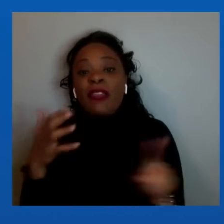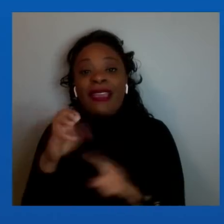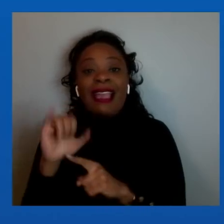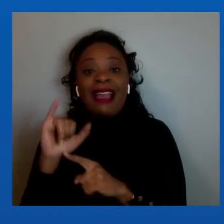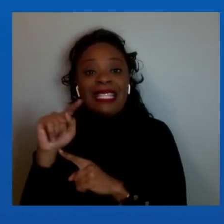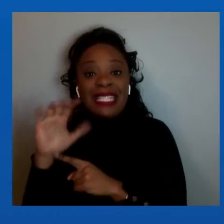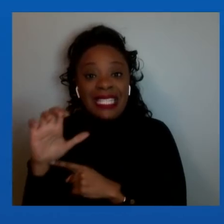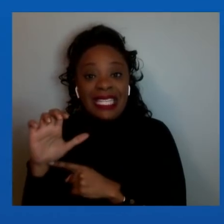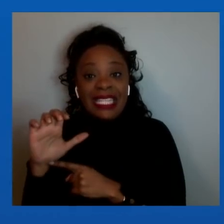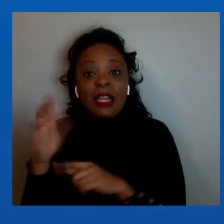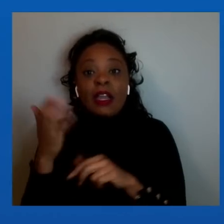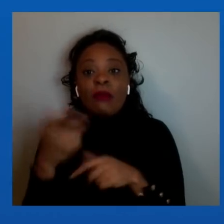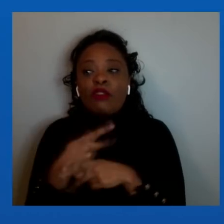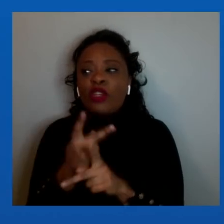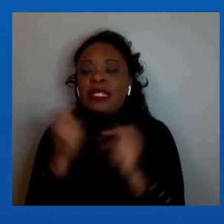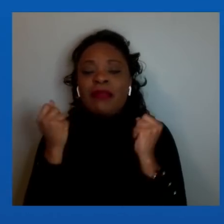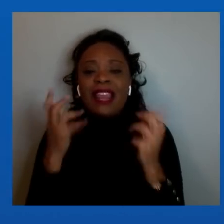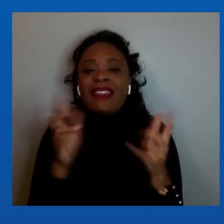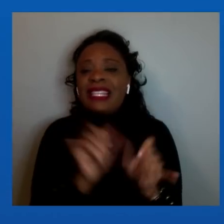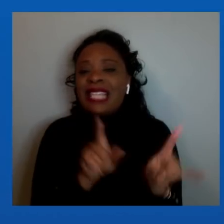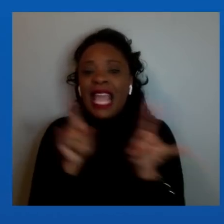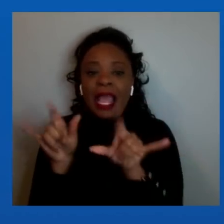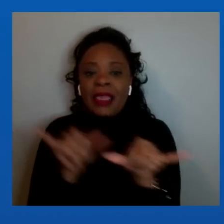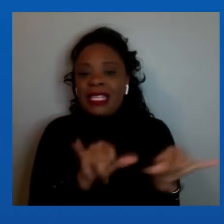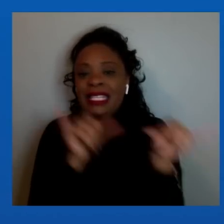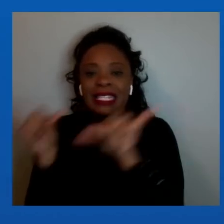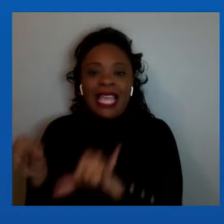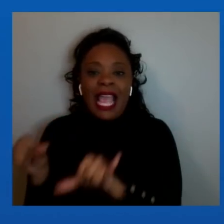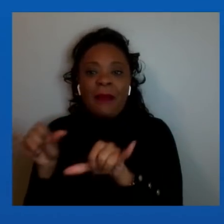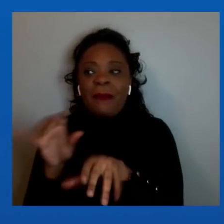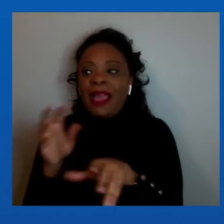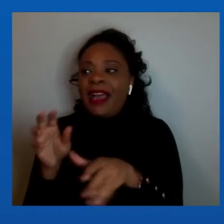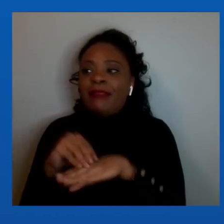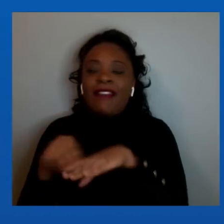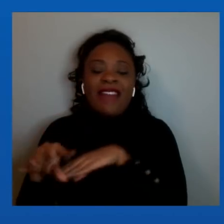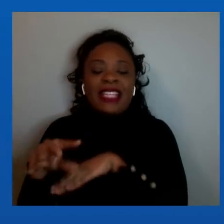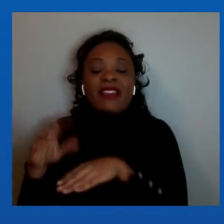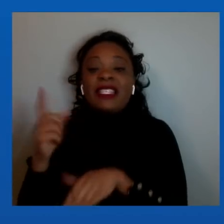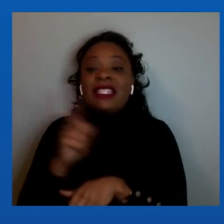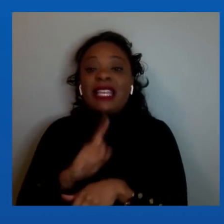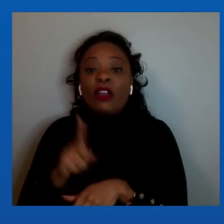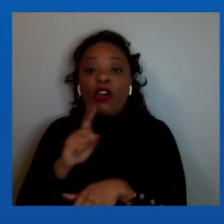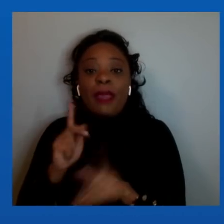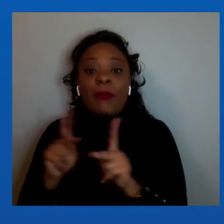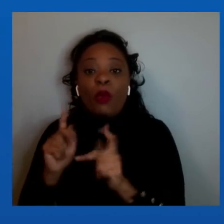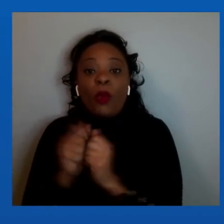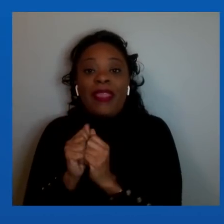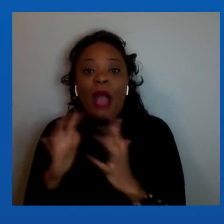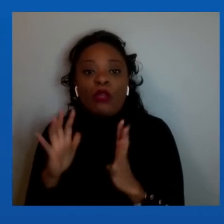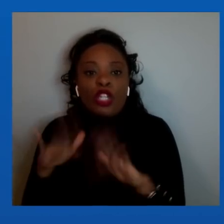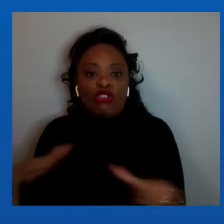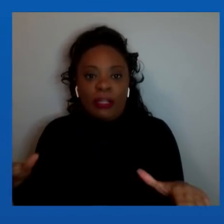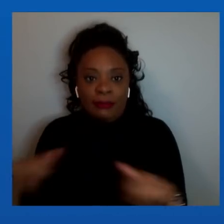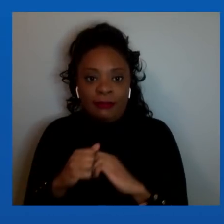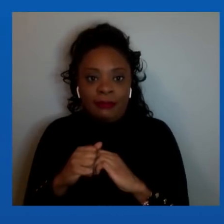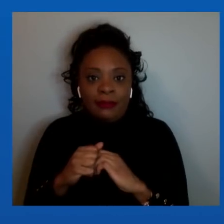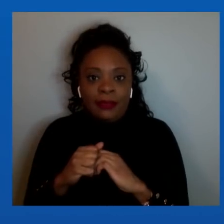many of the same effects in single people without children. There's also a wide body of research